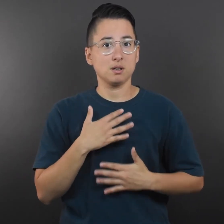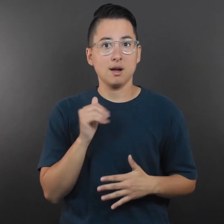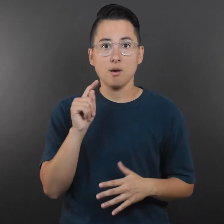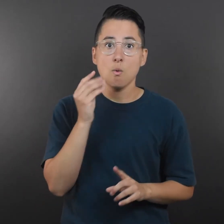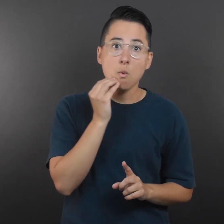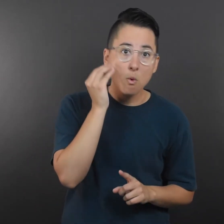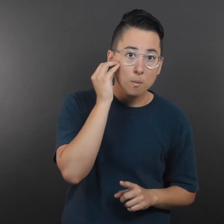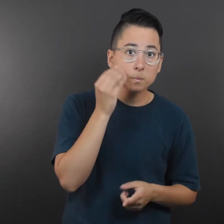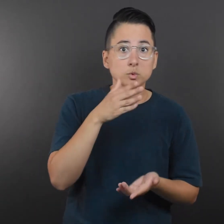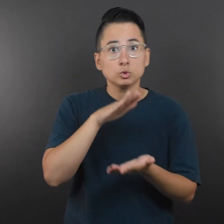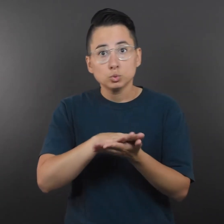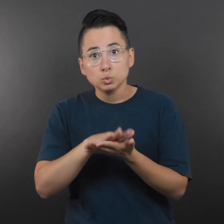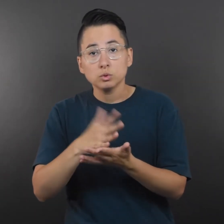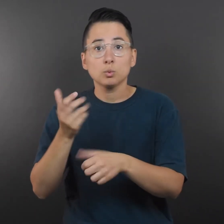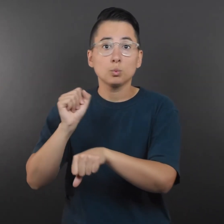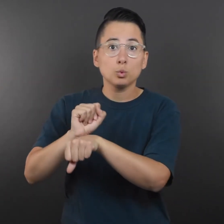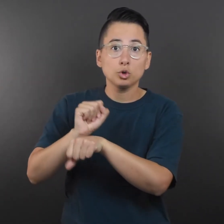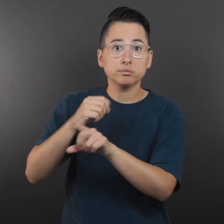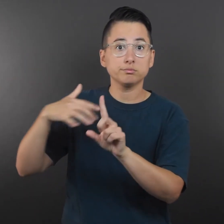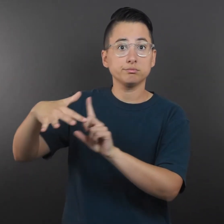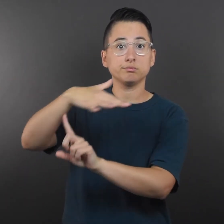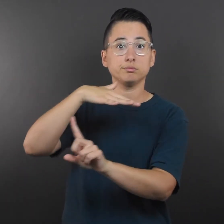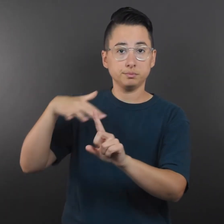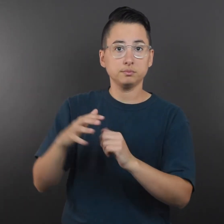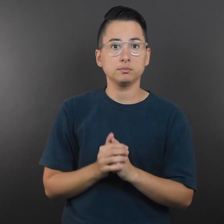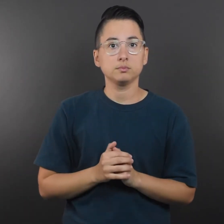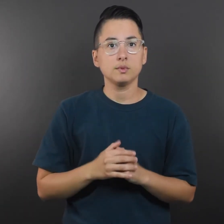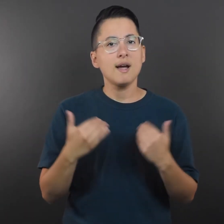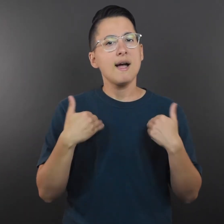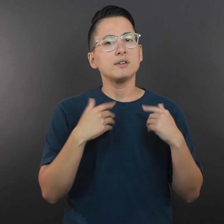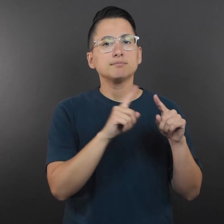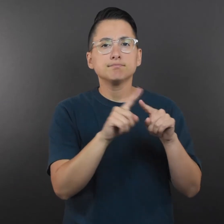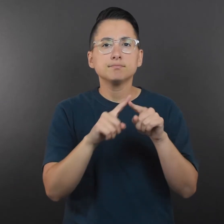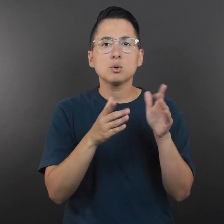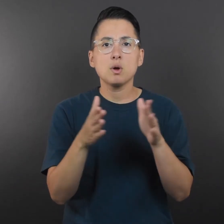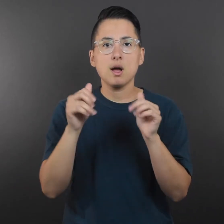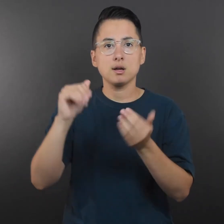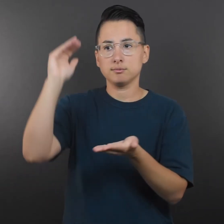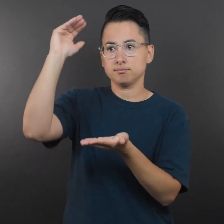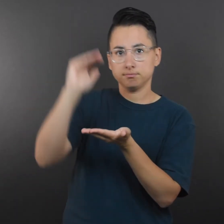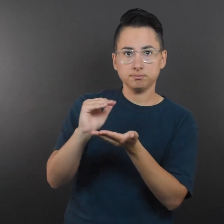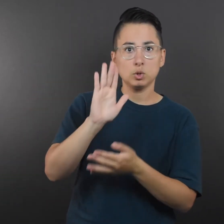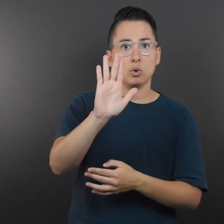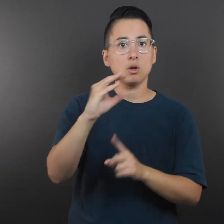school and work settings, and there are ways you can reduce your exposure.